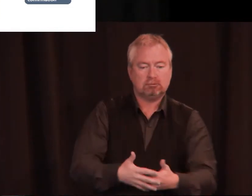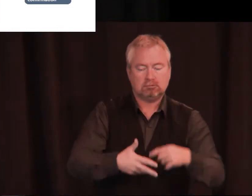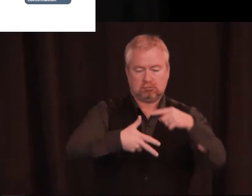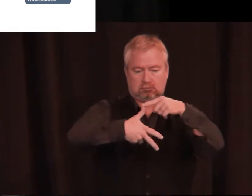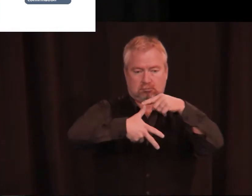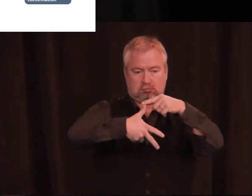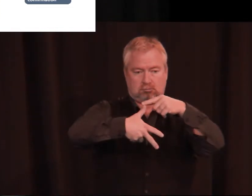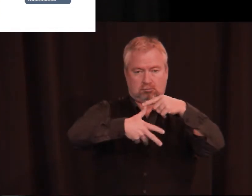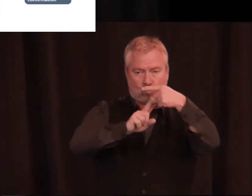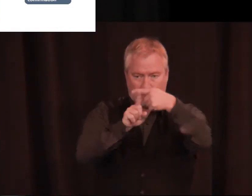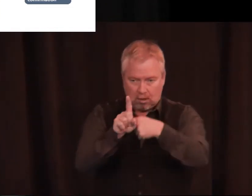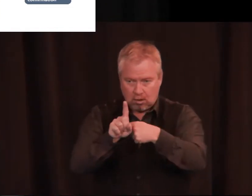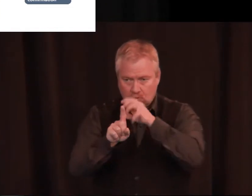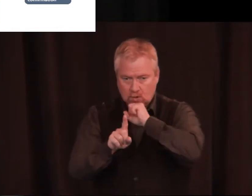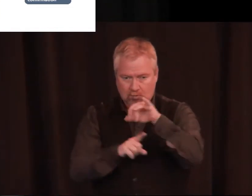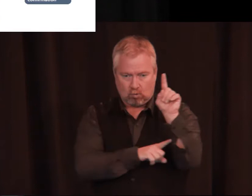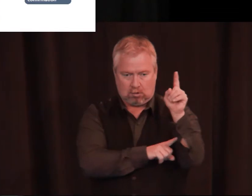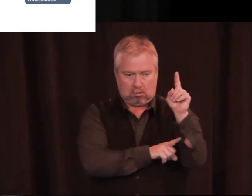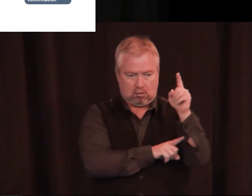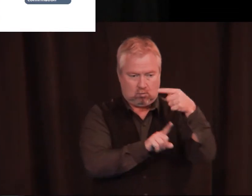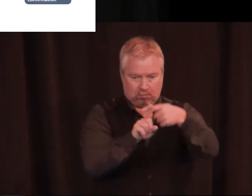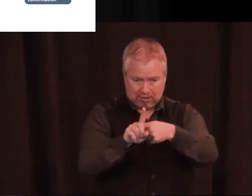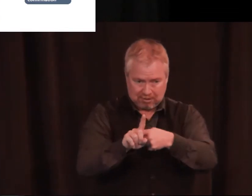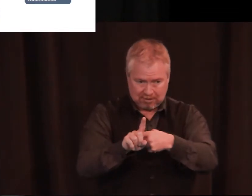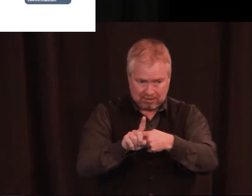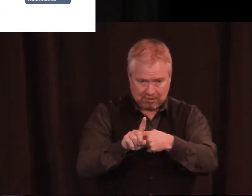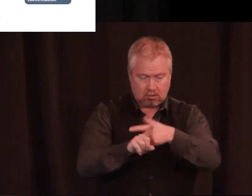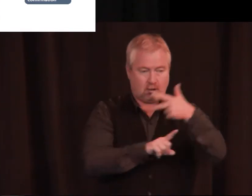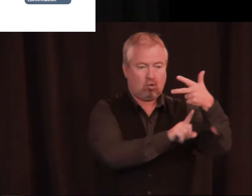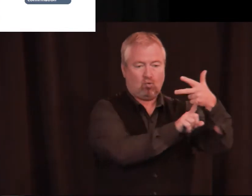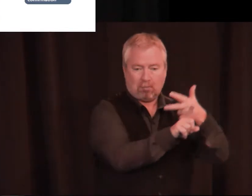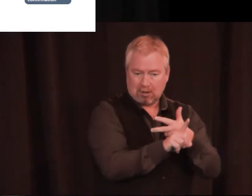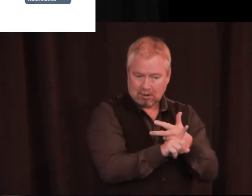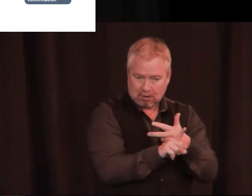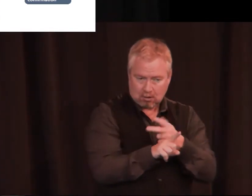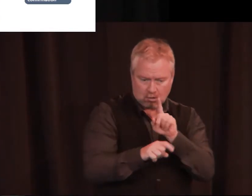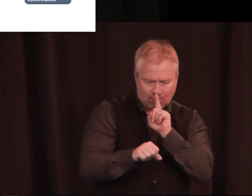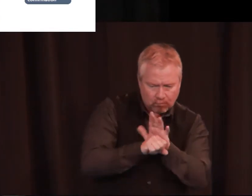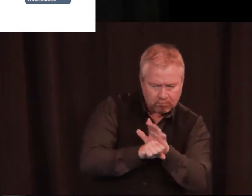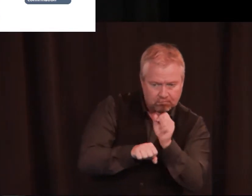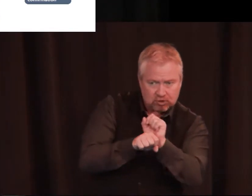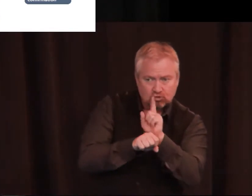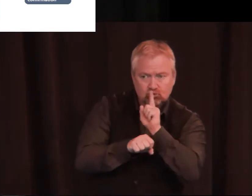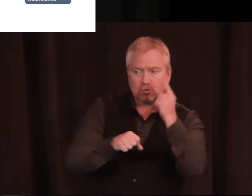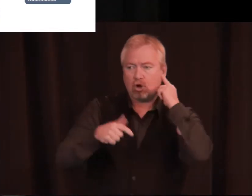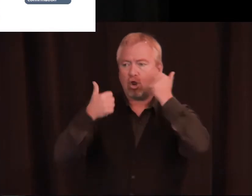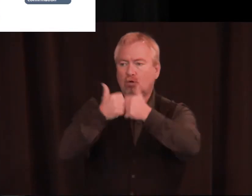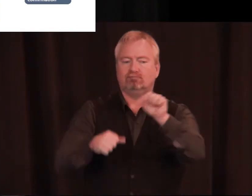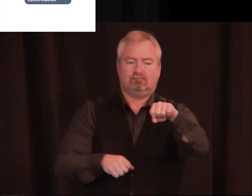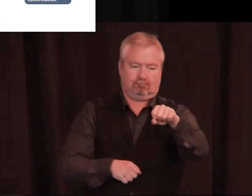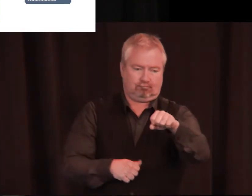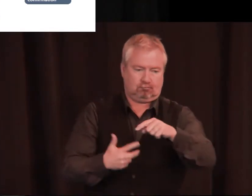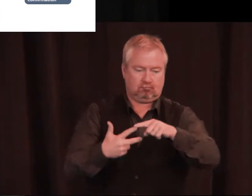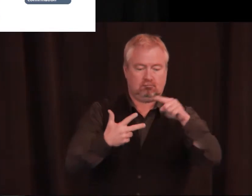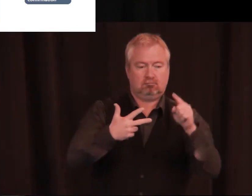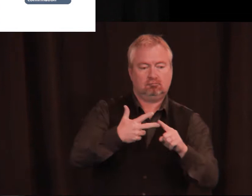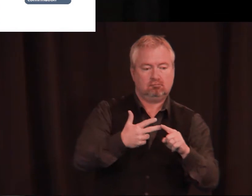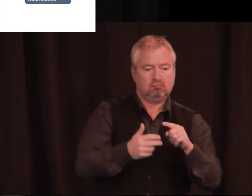have the hearing loss confirmed by 3 months of age, and then start receiving early intervention by 6 months of age.